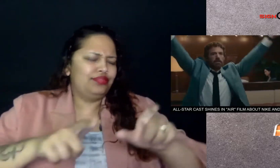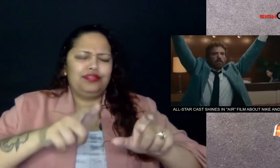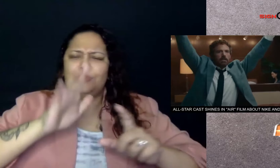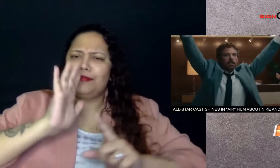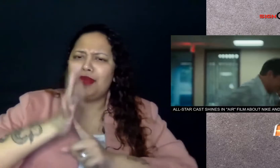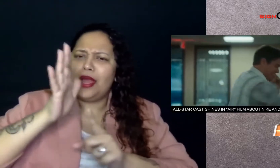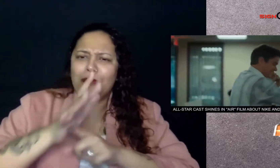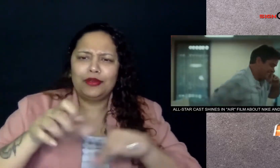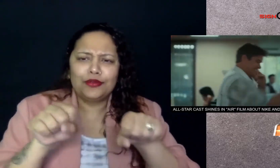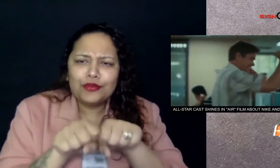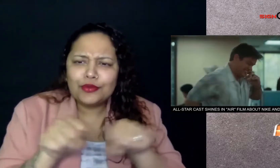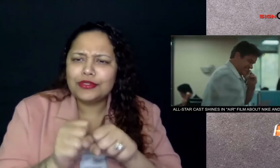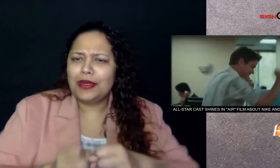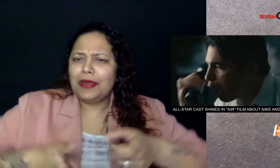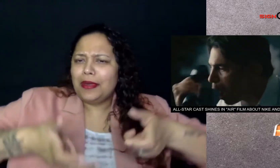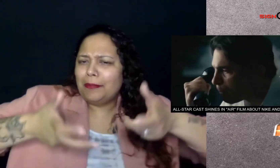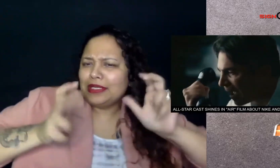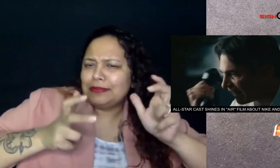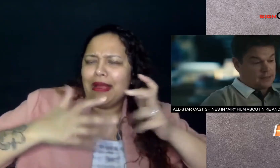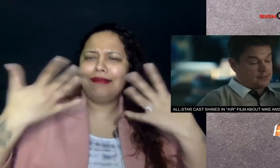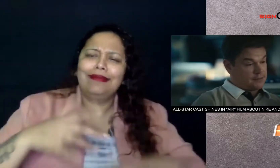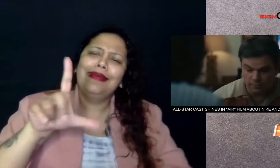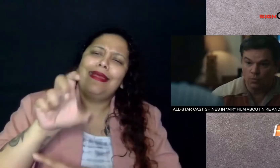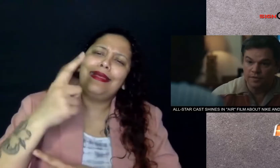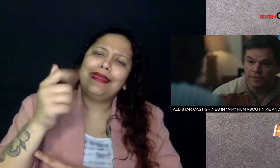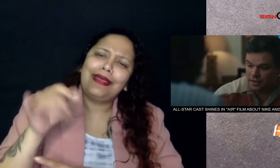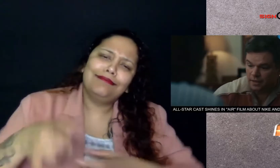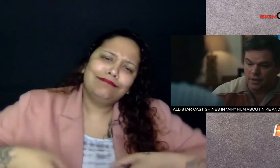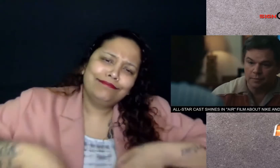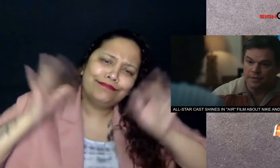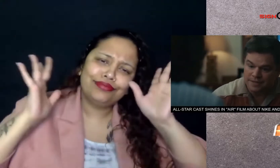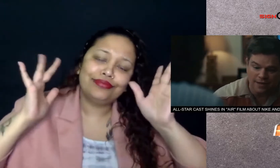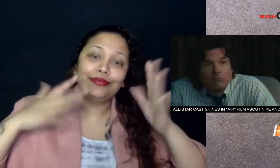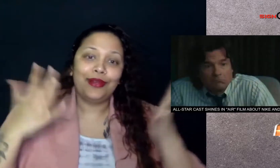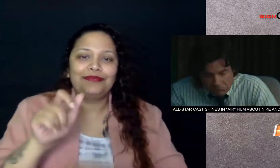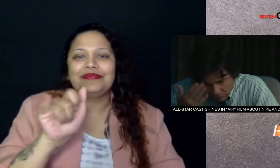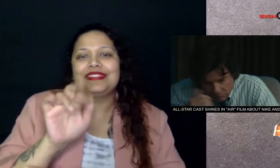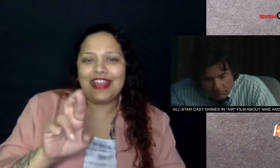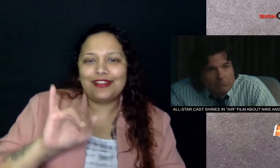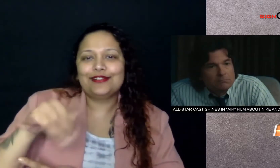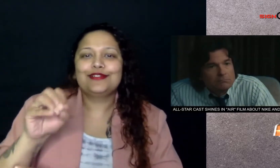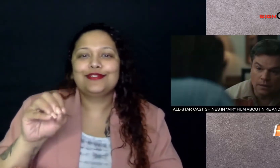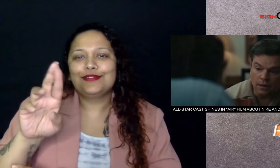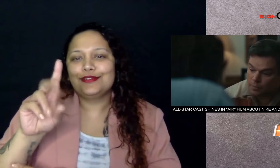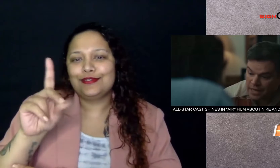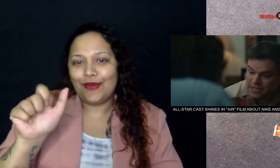massively popular shoe and a basketball legend. Air Jordan